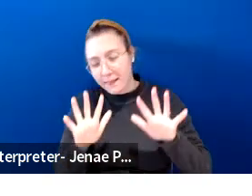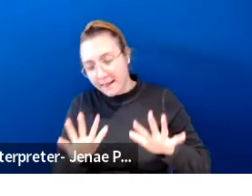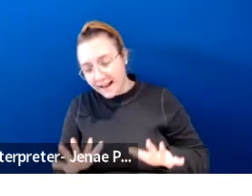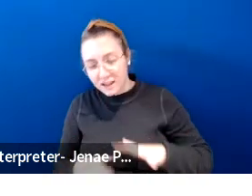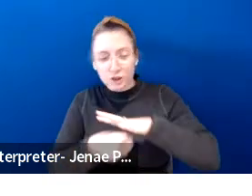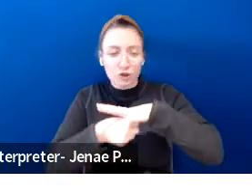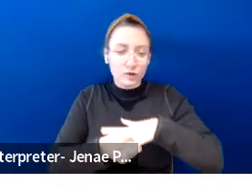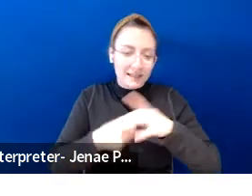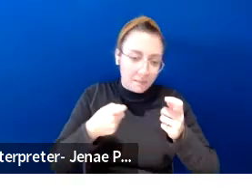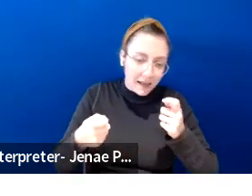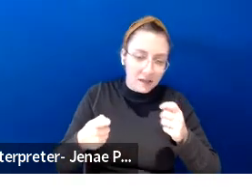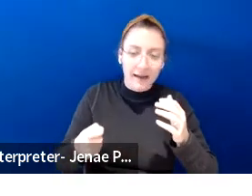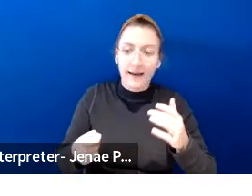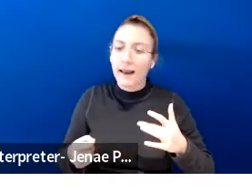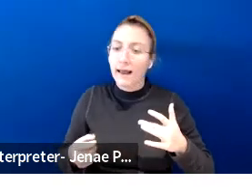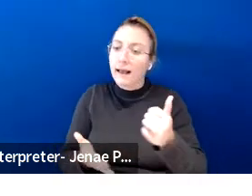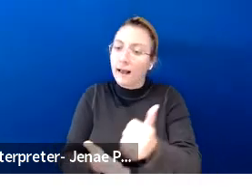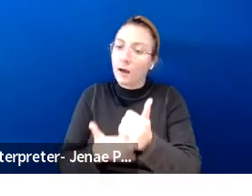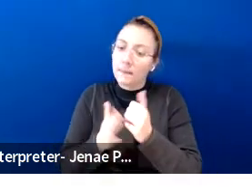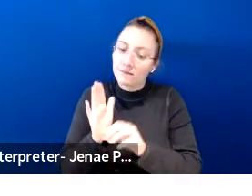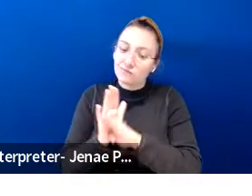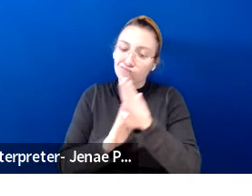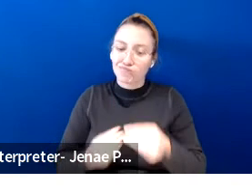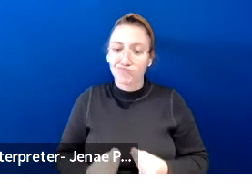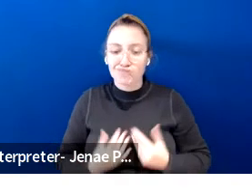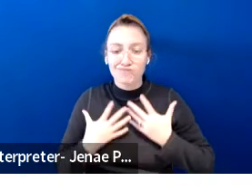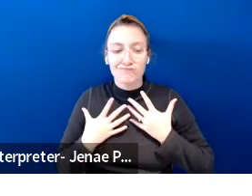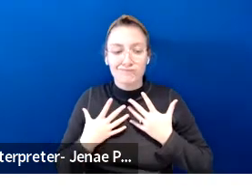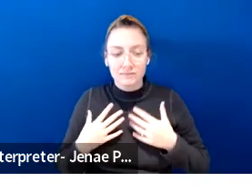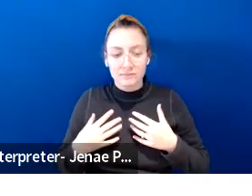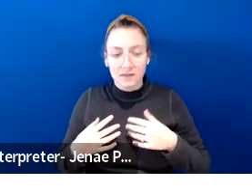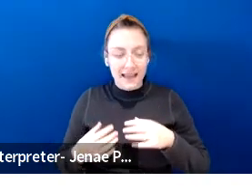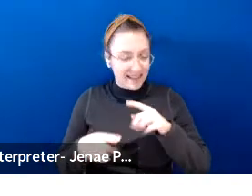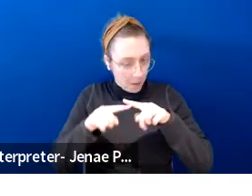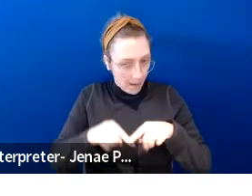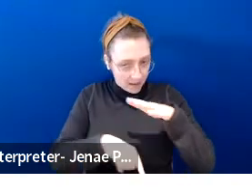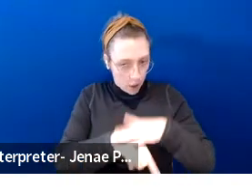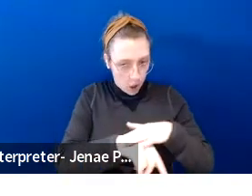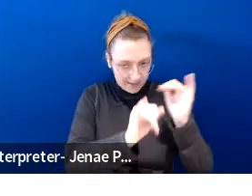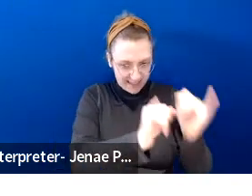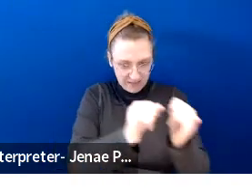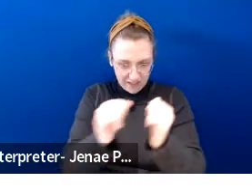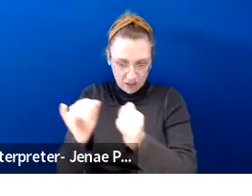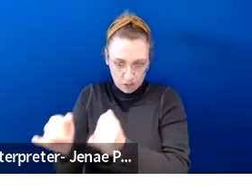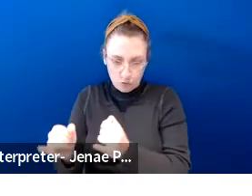And again, this is going to be personal. So to the person is this is where our spiritual aspects